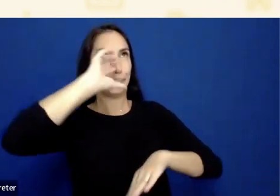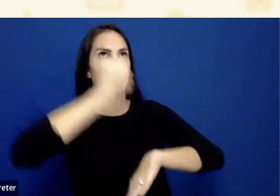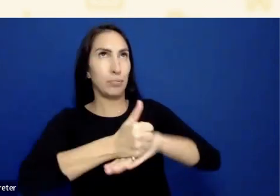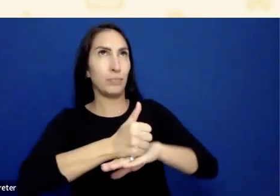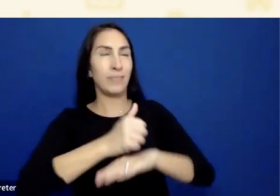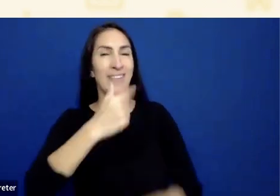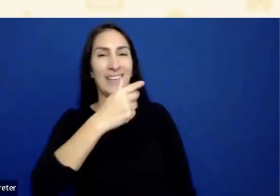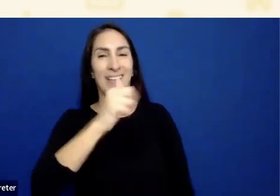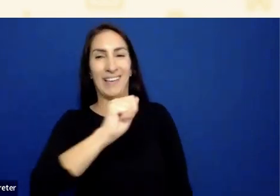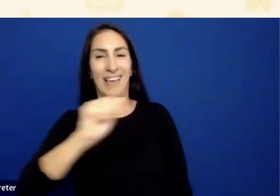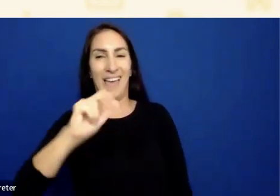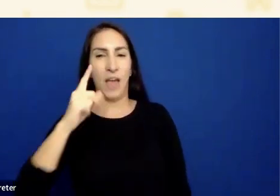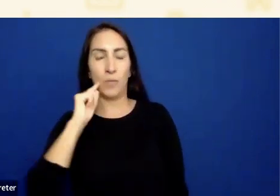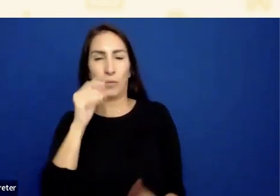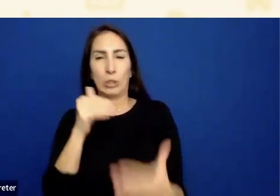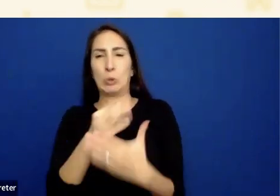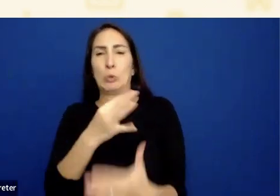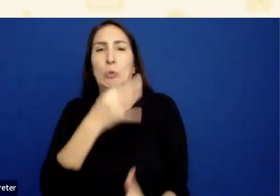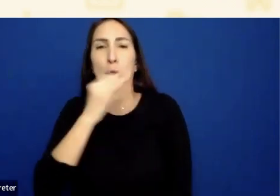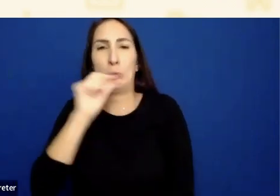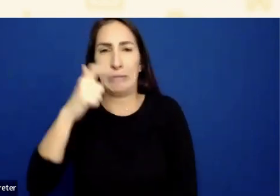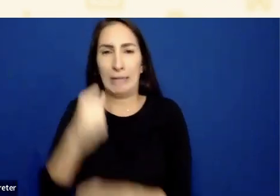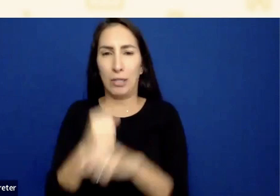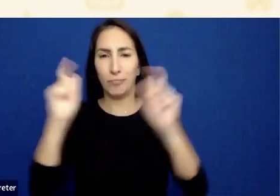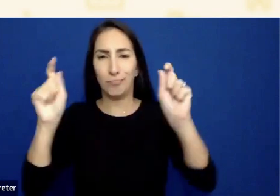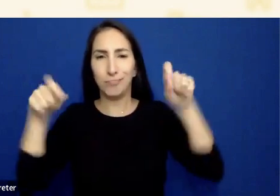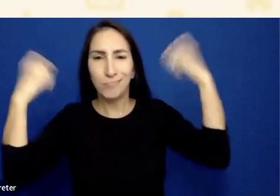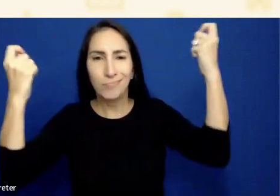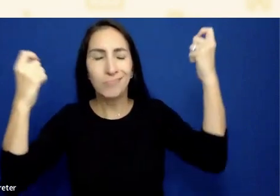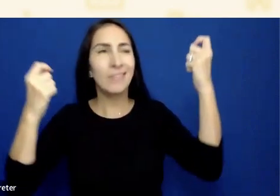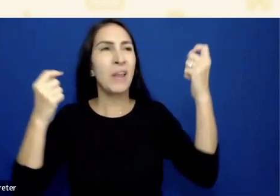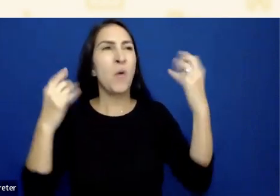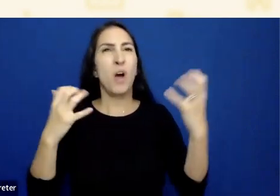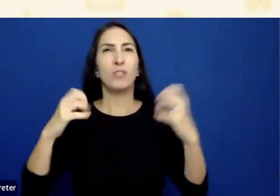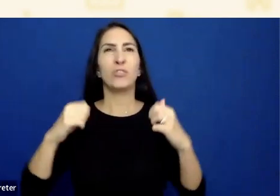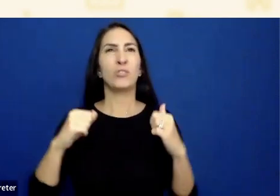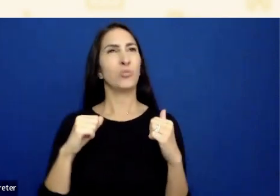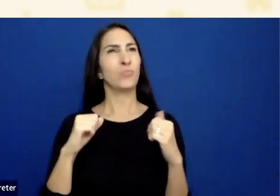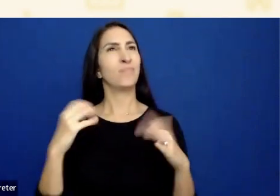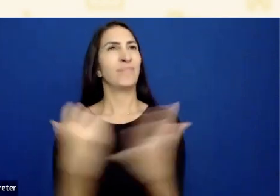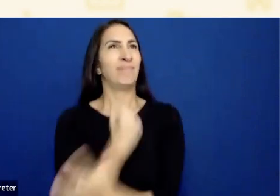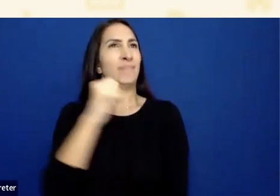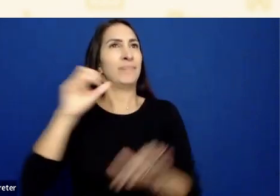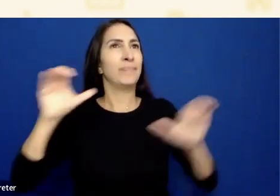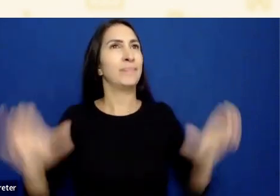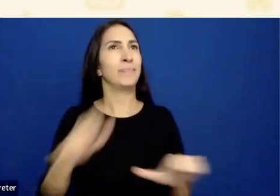We need to do something. We wanted to do something. And because Joe and I apparently aren't busy enough,